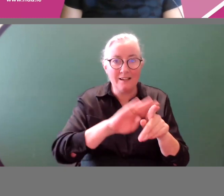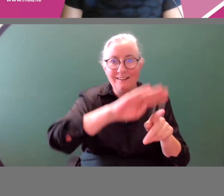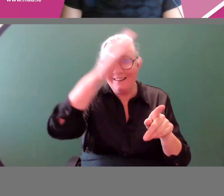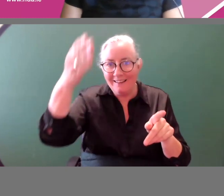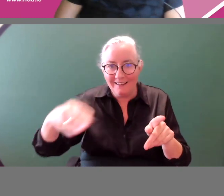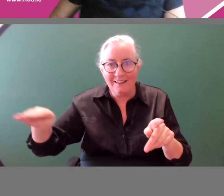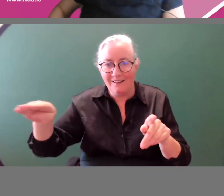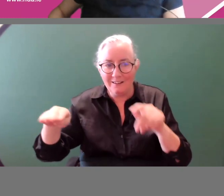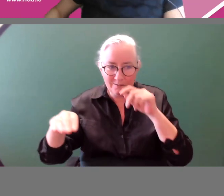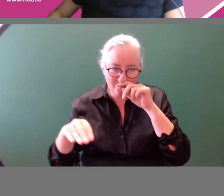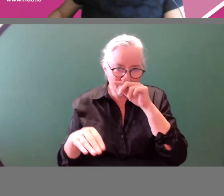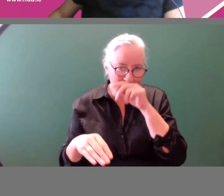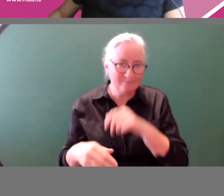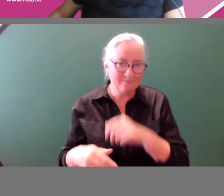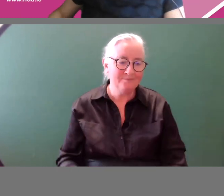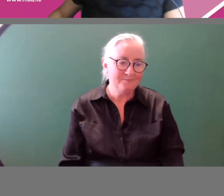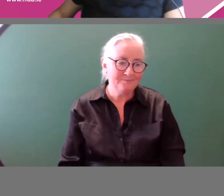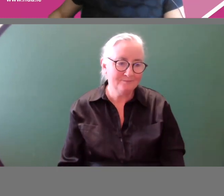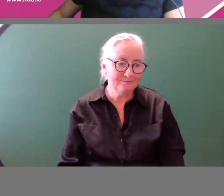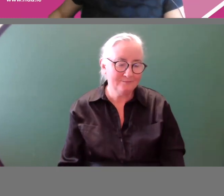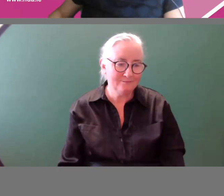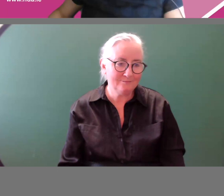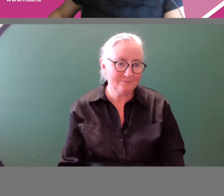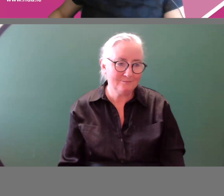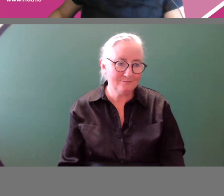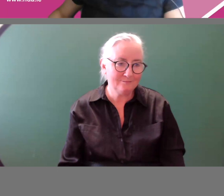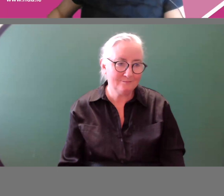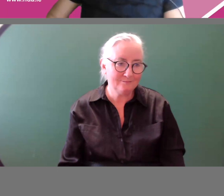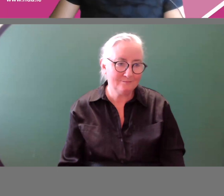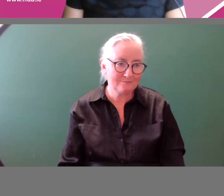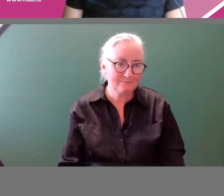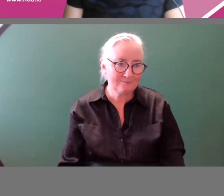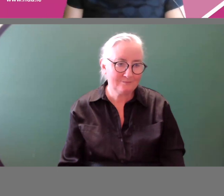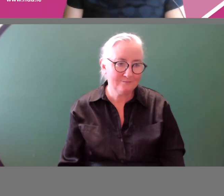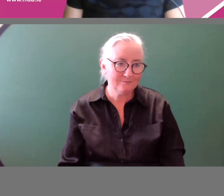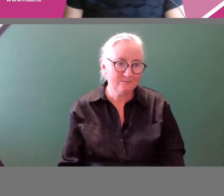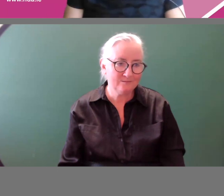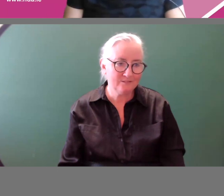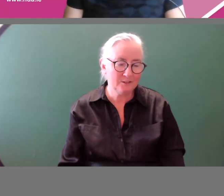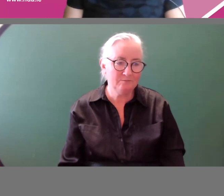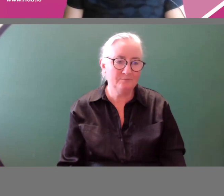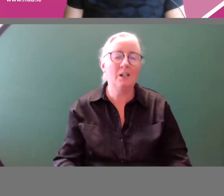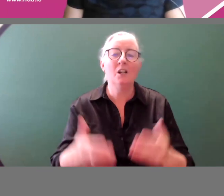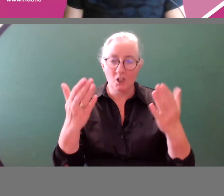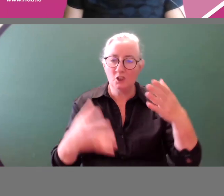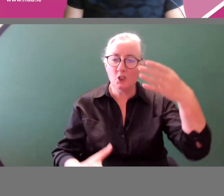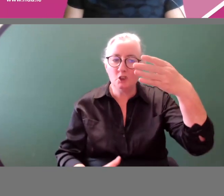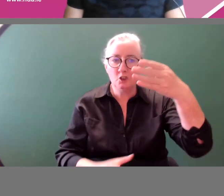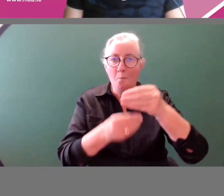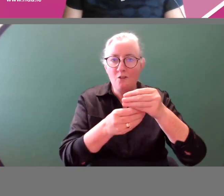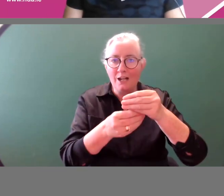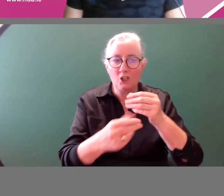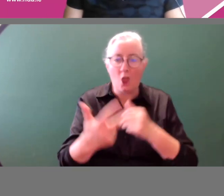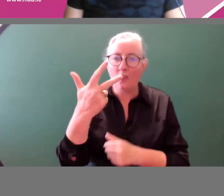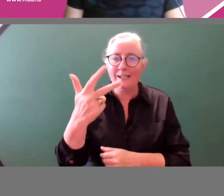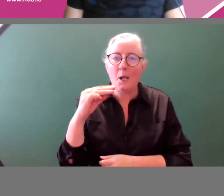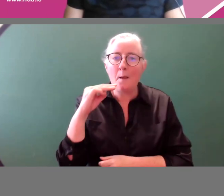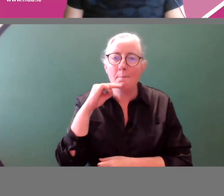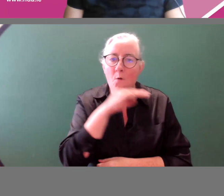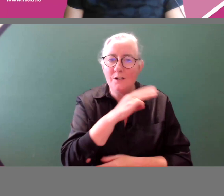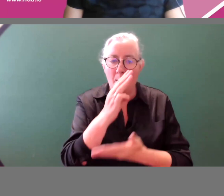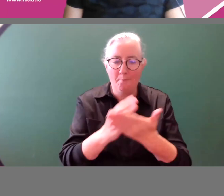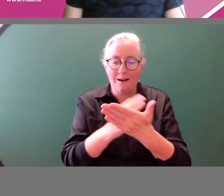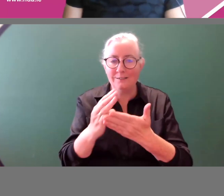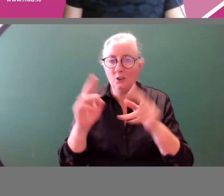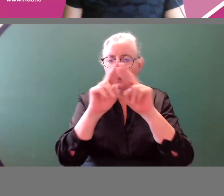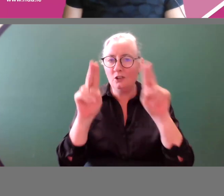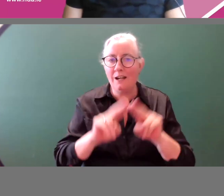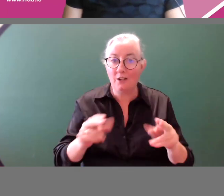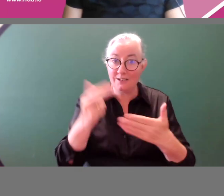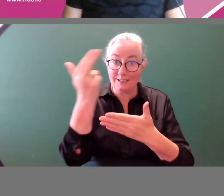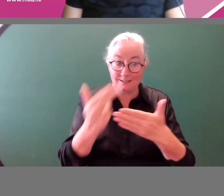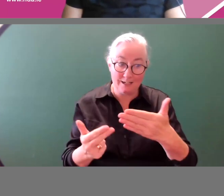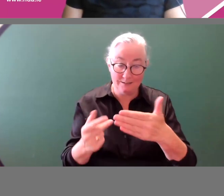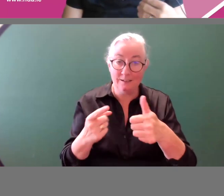curve. That brings me then to summarise the three key drivers for Universal Design. So the first is,